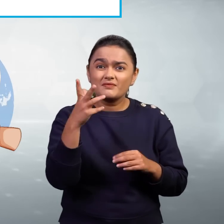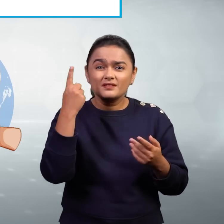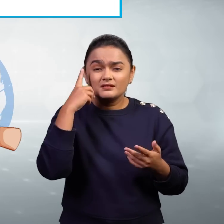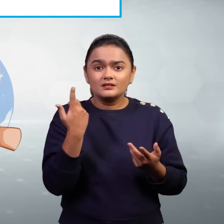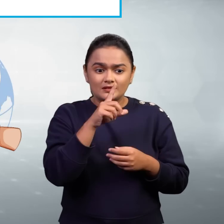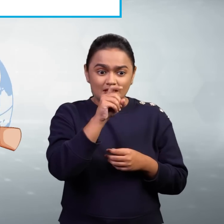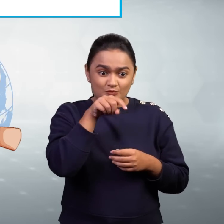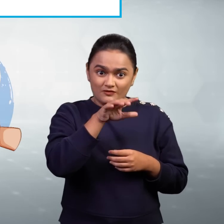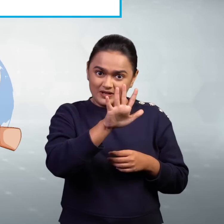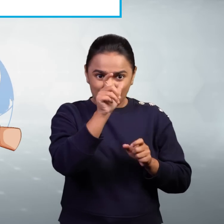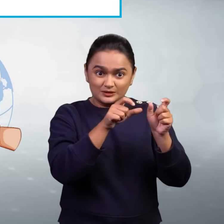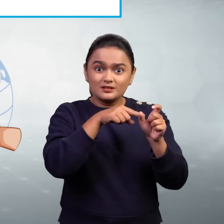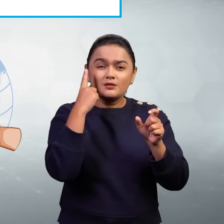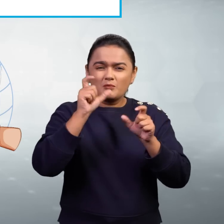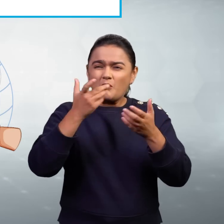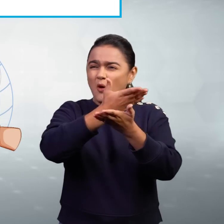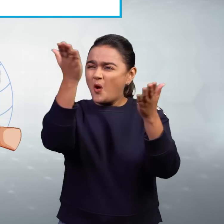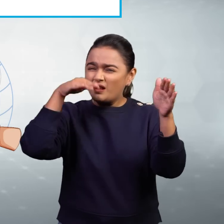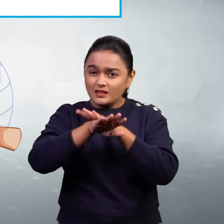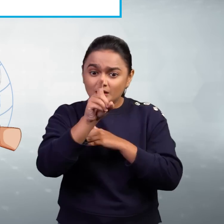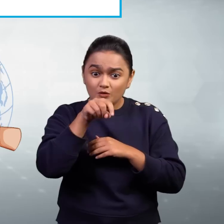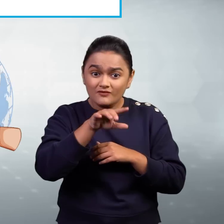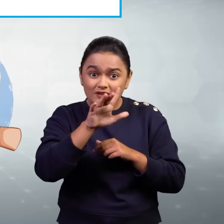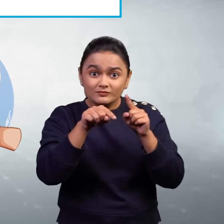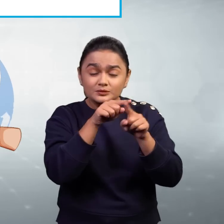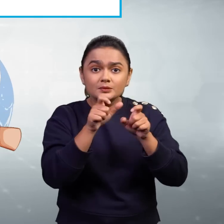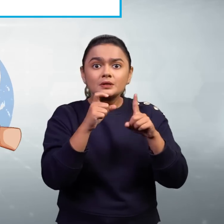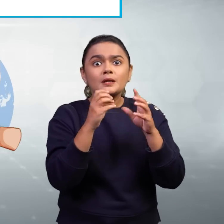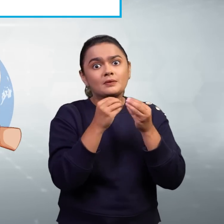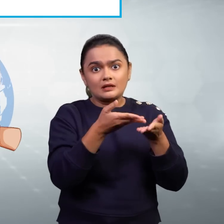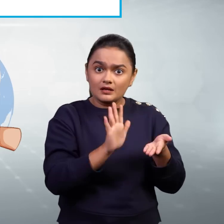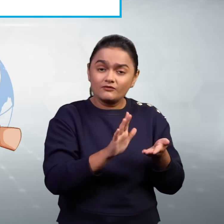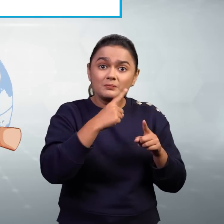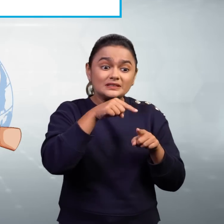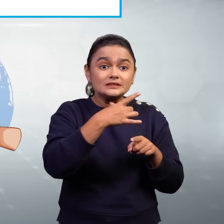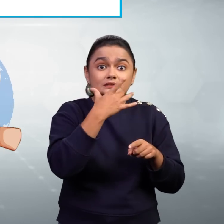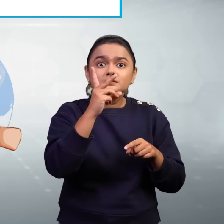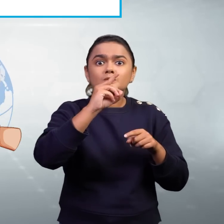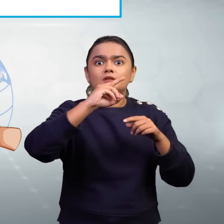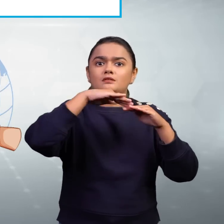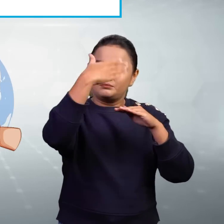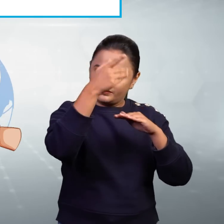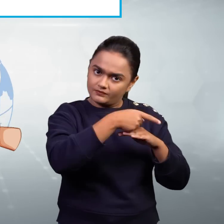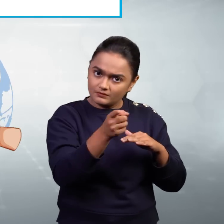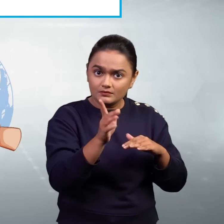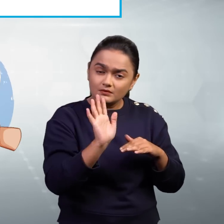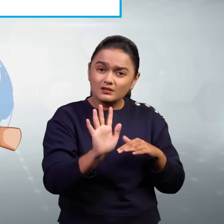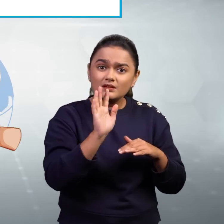This means 10.5% of India's population has diabetes, primarily affecting those aged 20 and above.